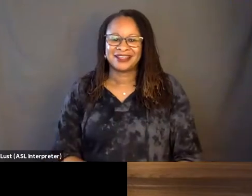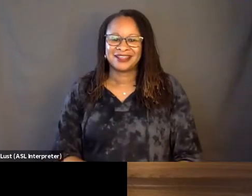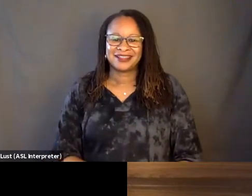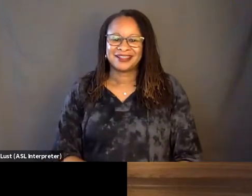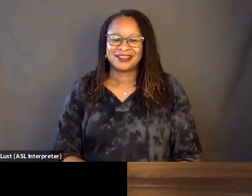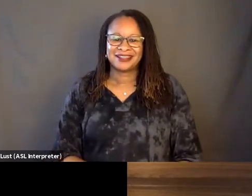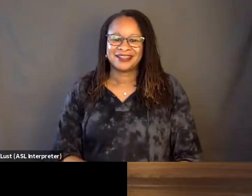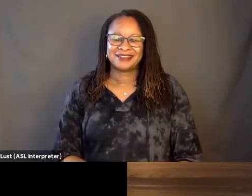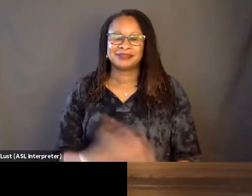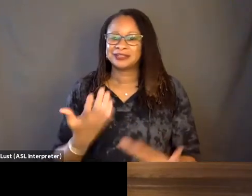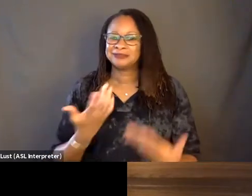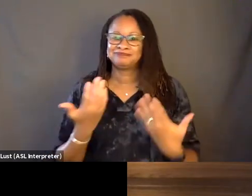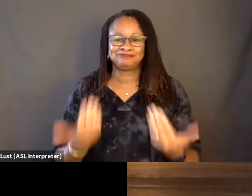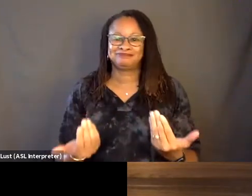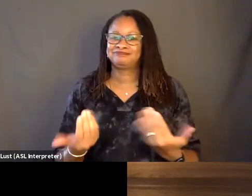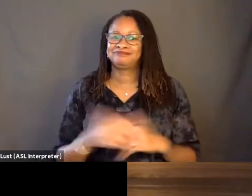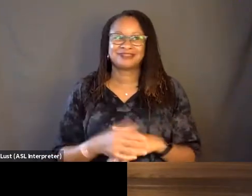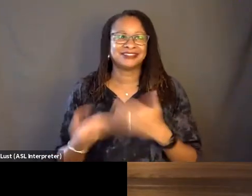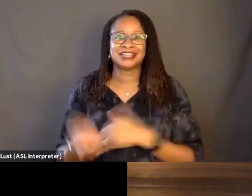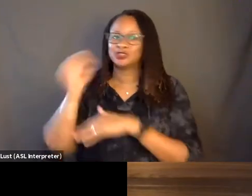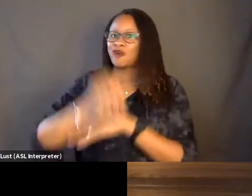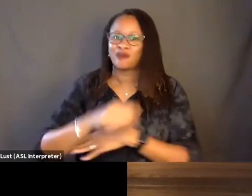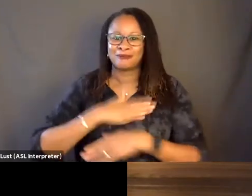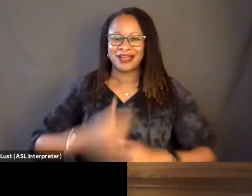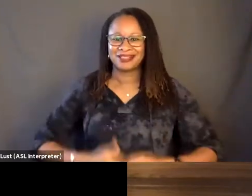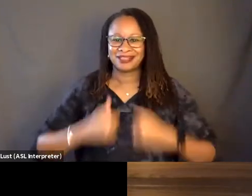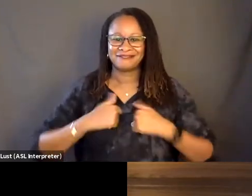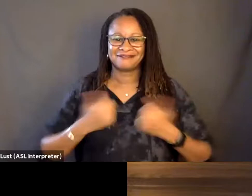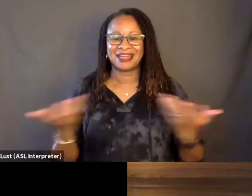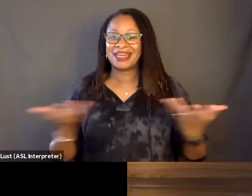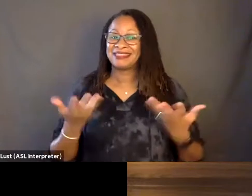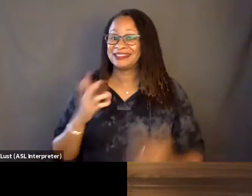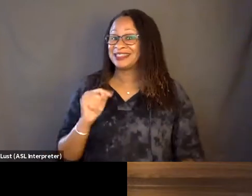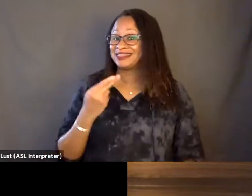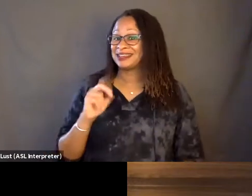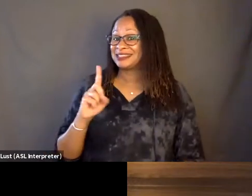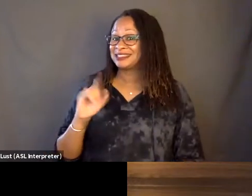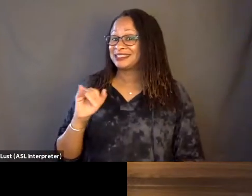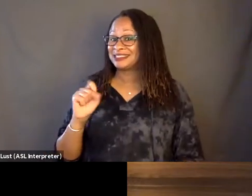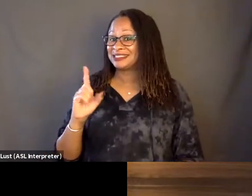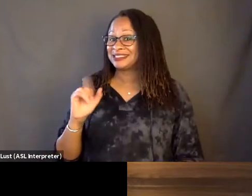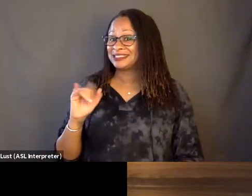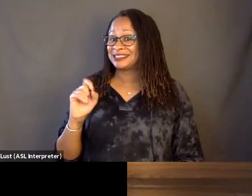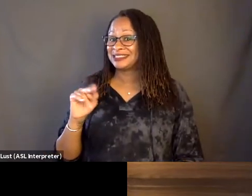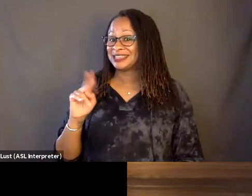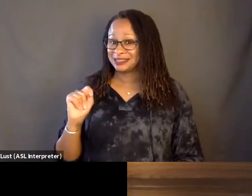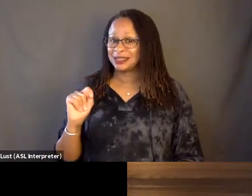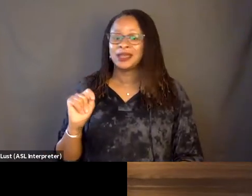And "The Dissident" has still been really-- because I've been very deeply involved in helping out